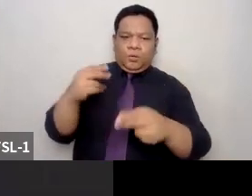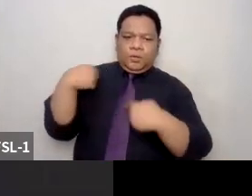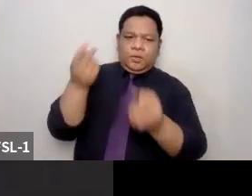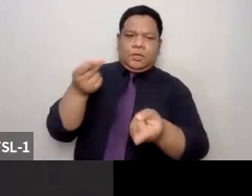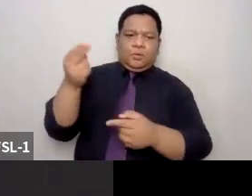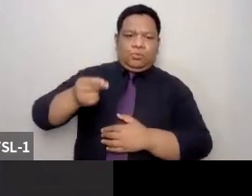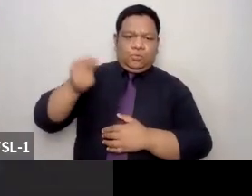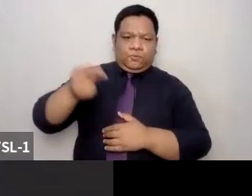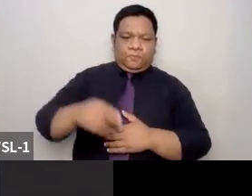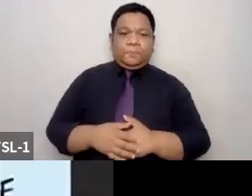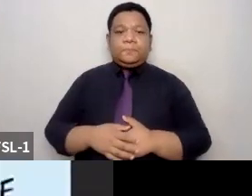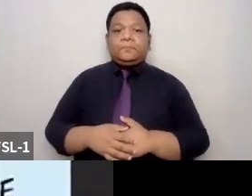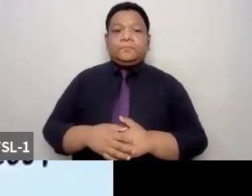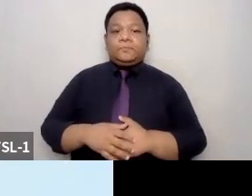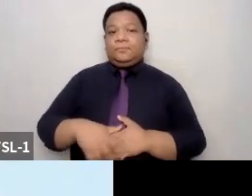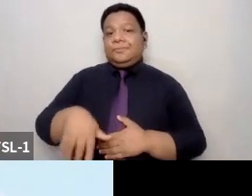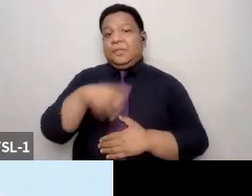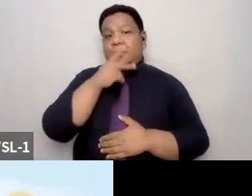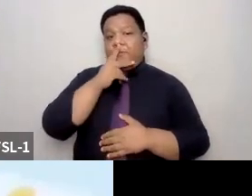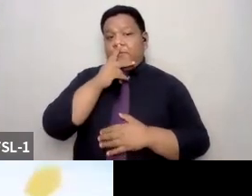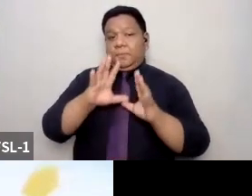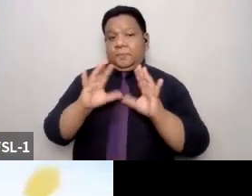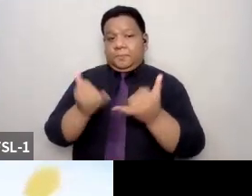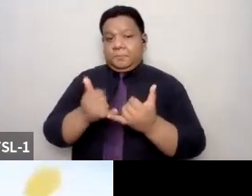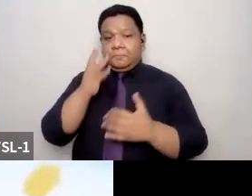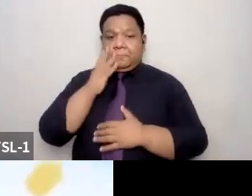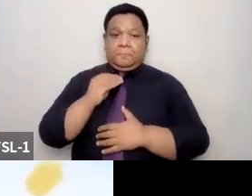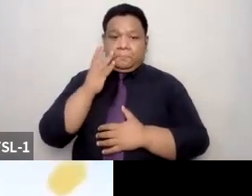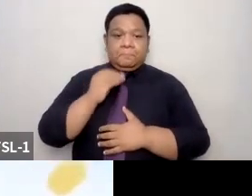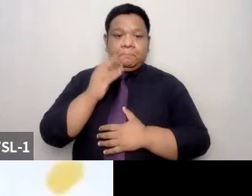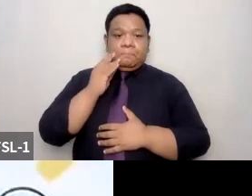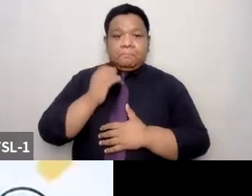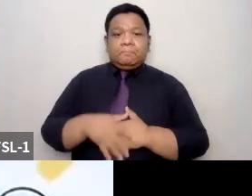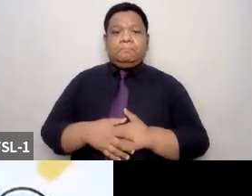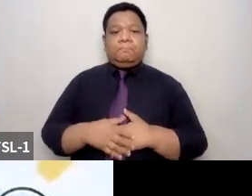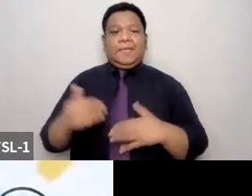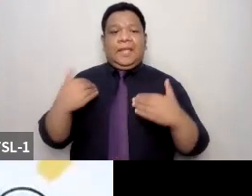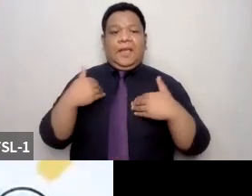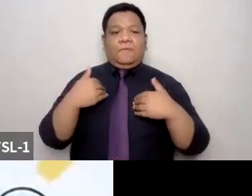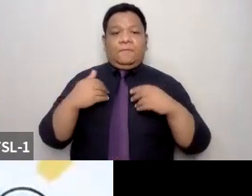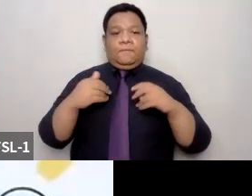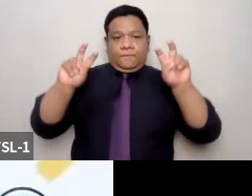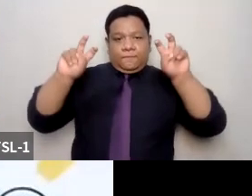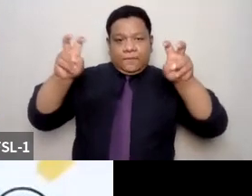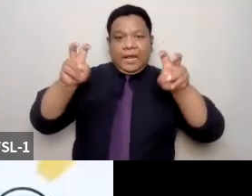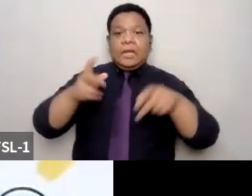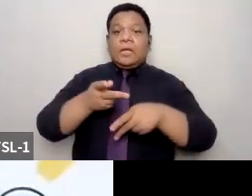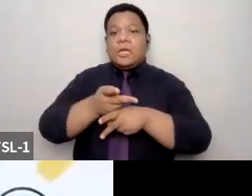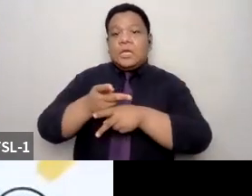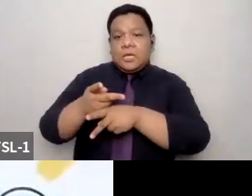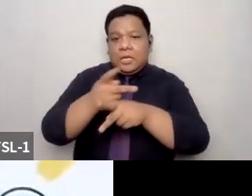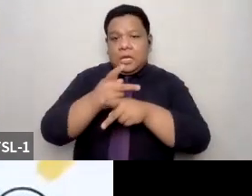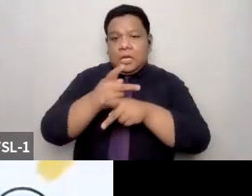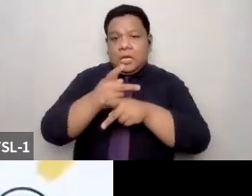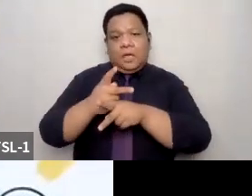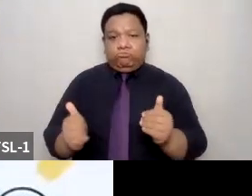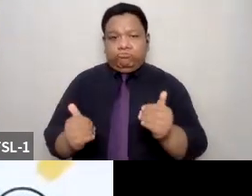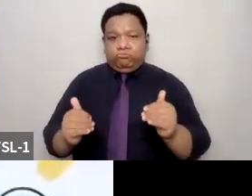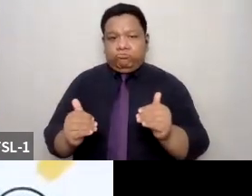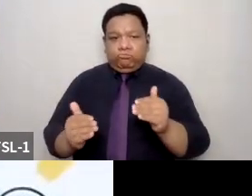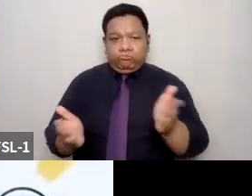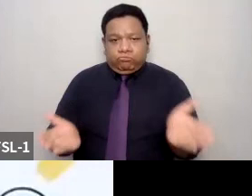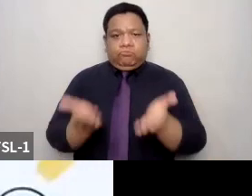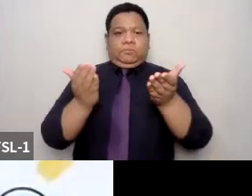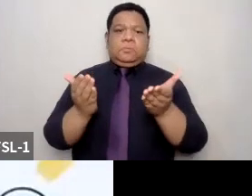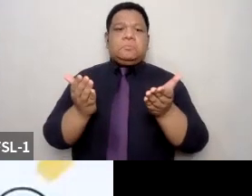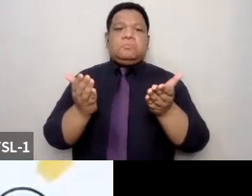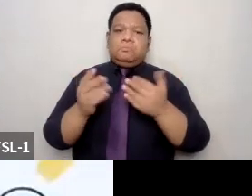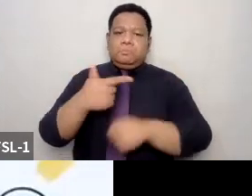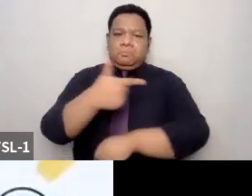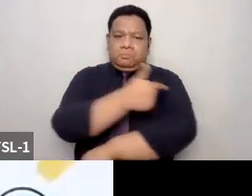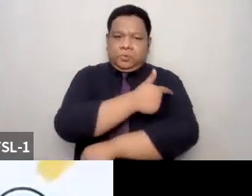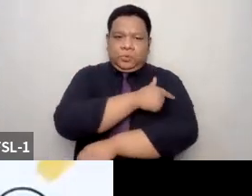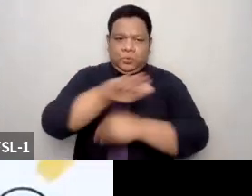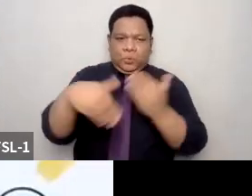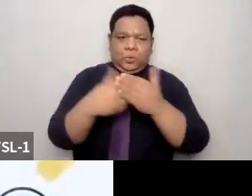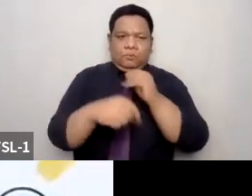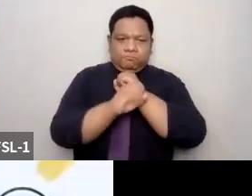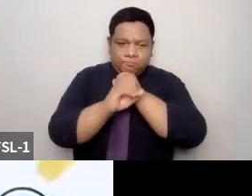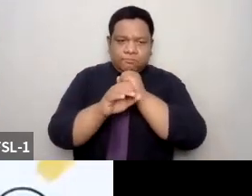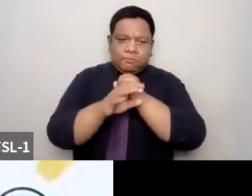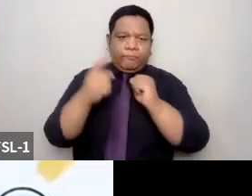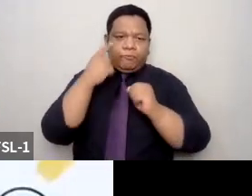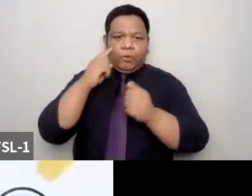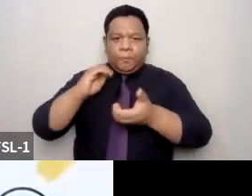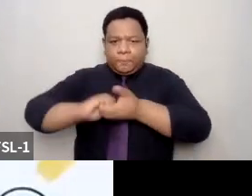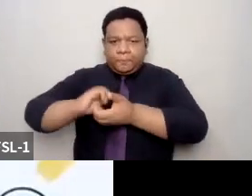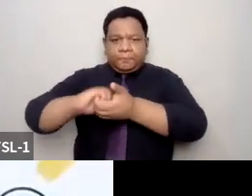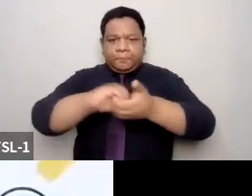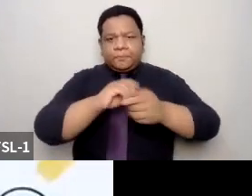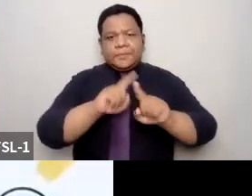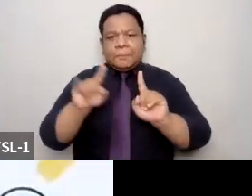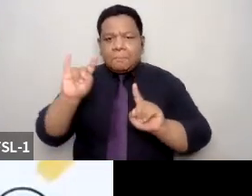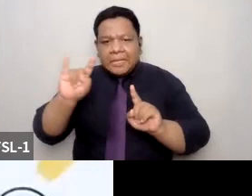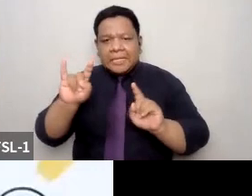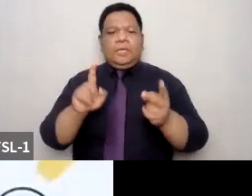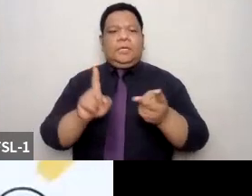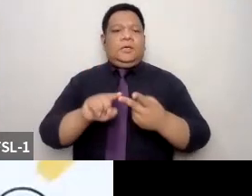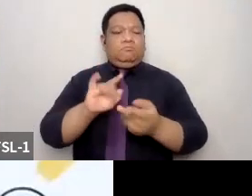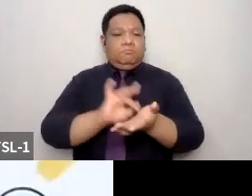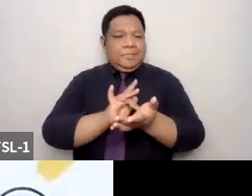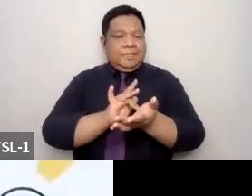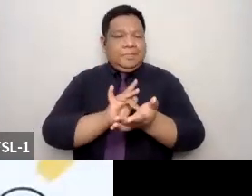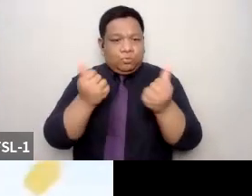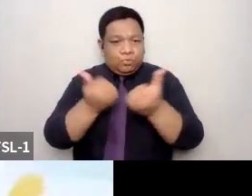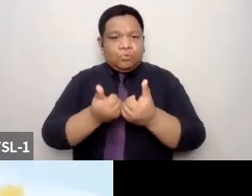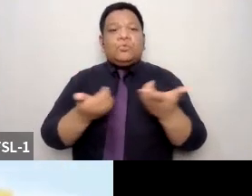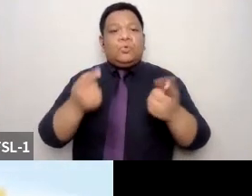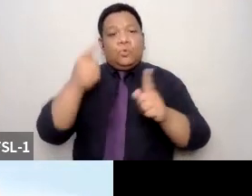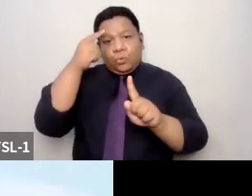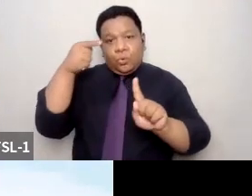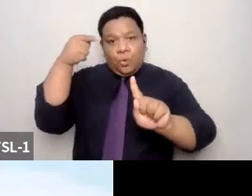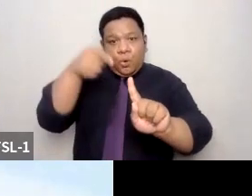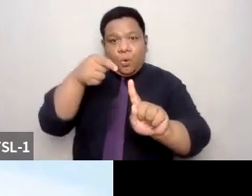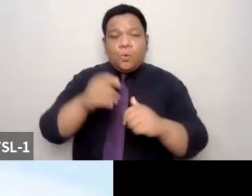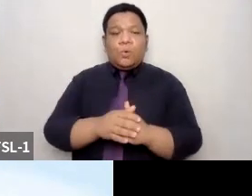And as for the private sector’s experience, the Ingat Angat Bakuna Lahat campaign where there has been unprecedented collaboration through partnerships with media, medical association, and the goal is for a healthy Philippines.